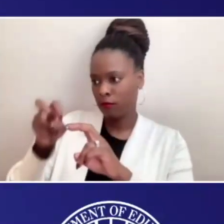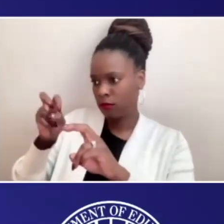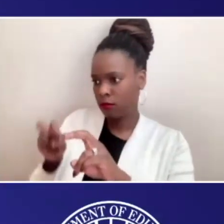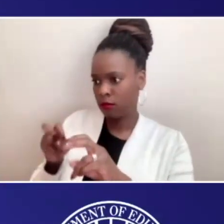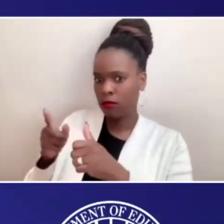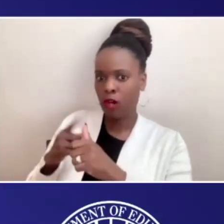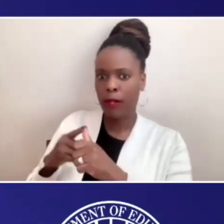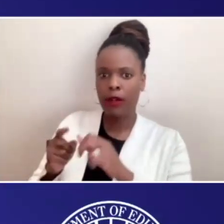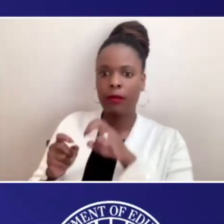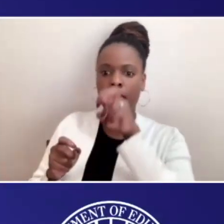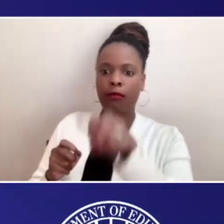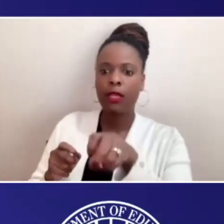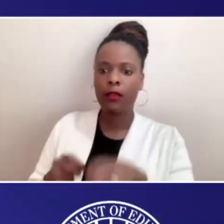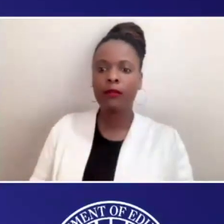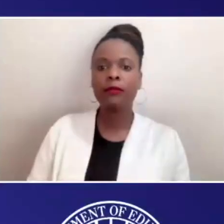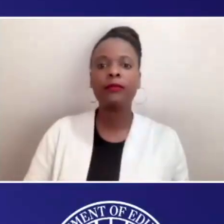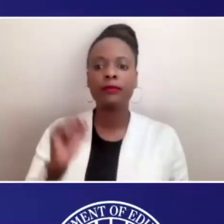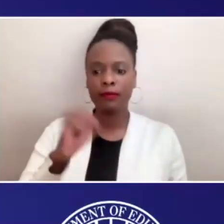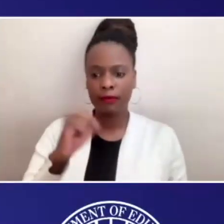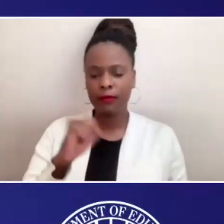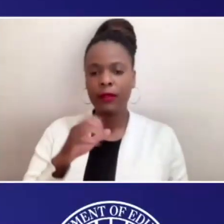Yes. Thank you. Swap out Scott Kemp and Bennett Boggs.